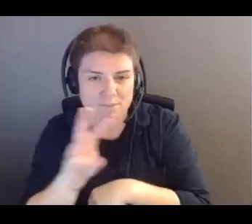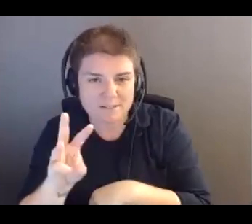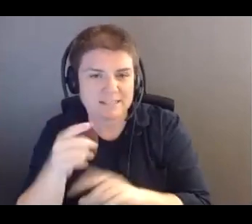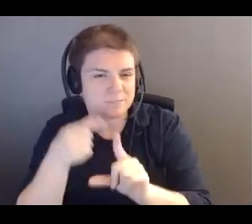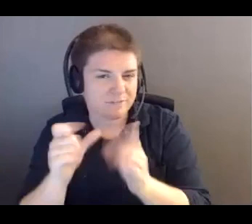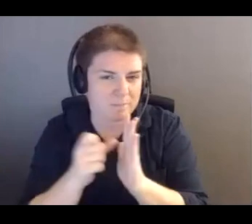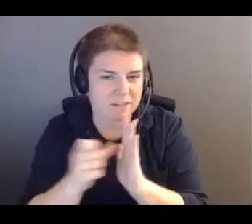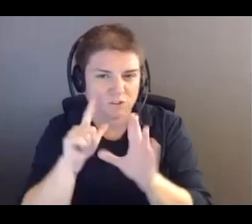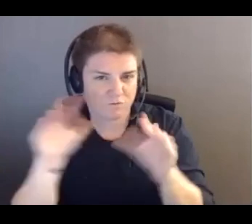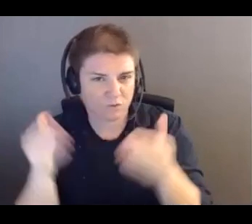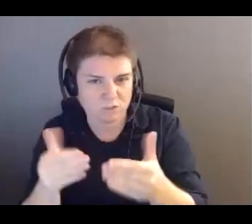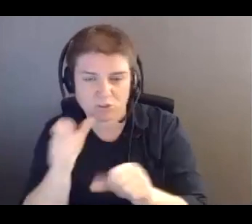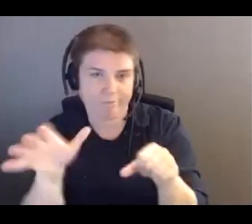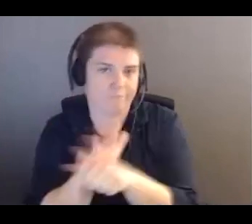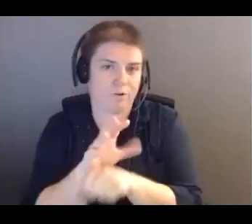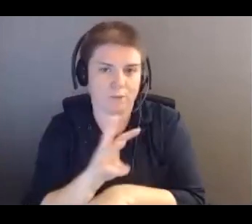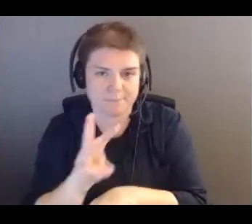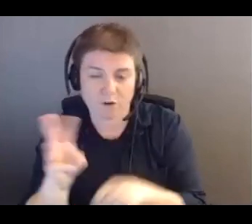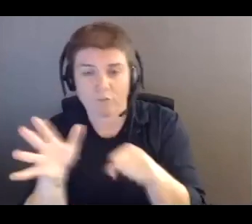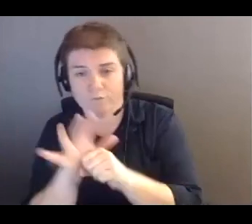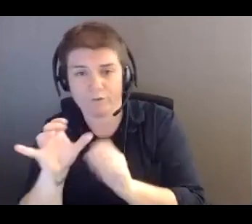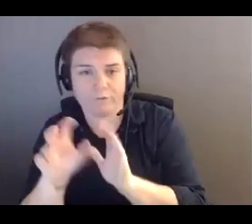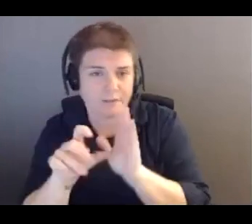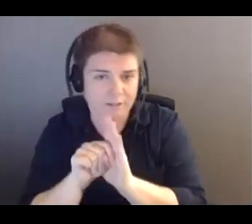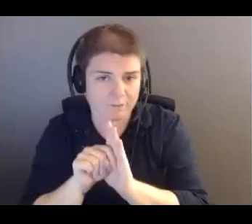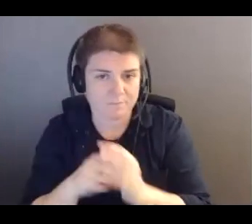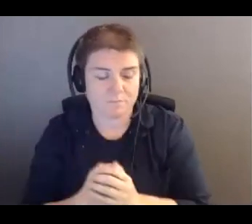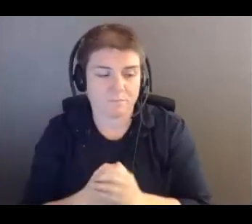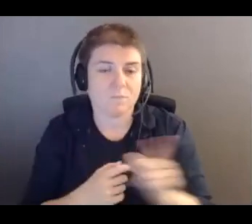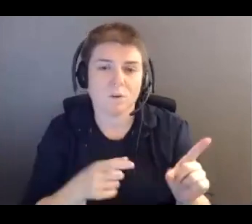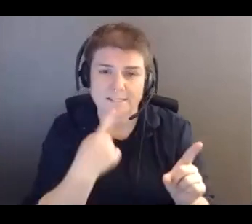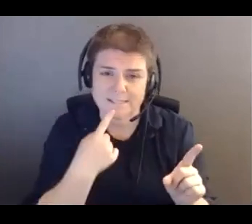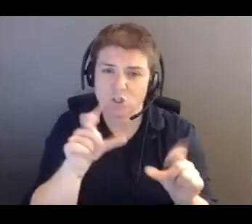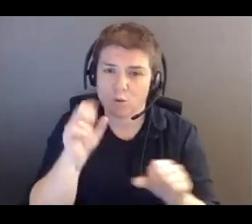focus on. In the past we've asked assessors to view up to 10 minutes of support material